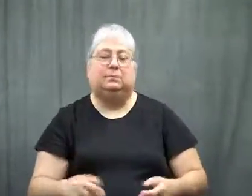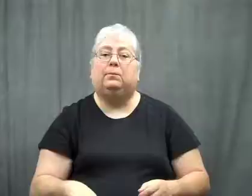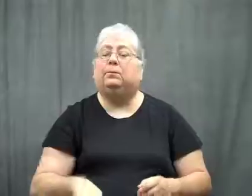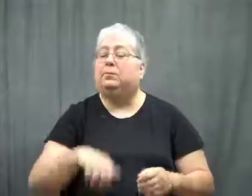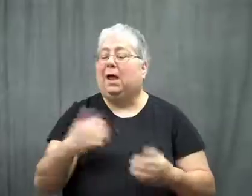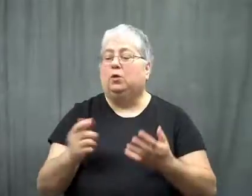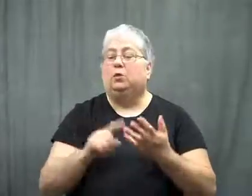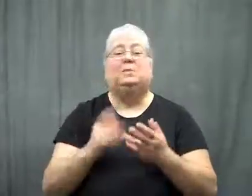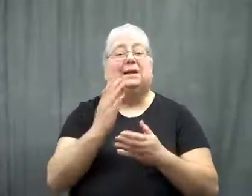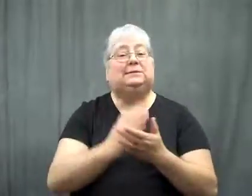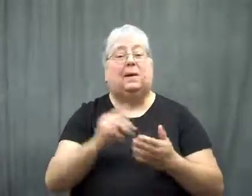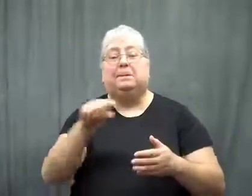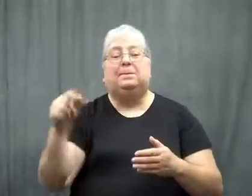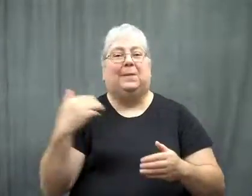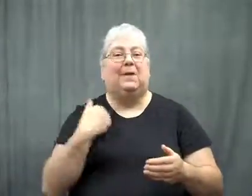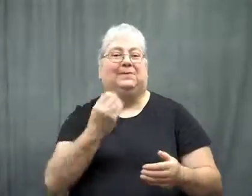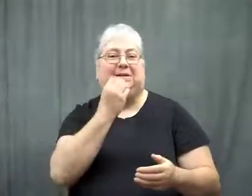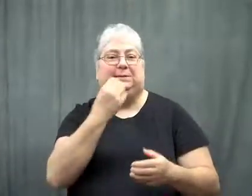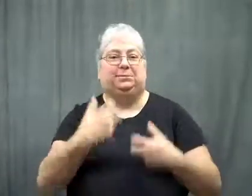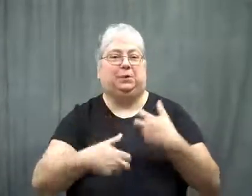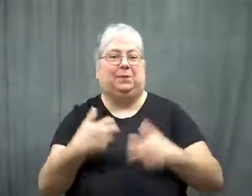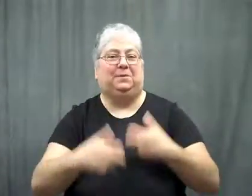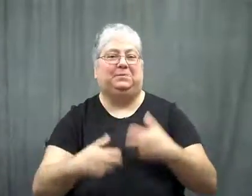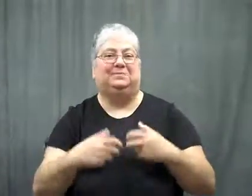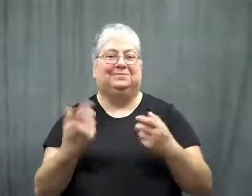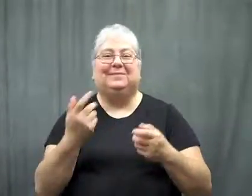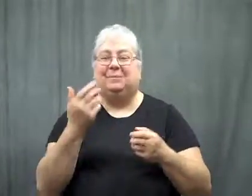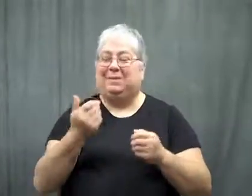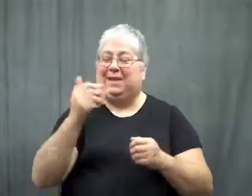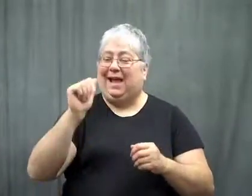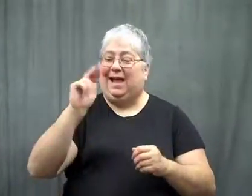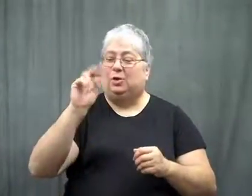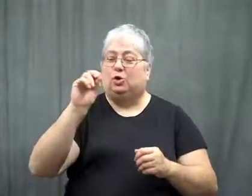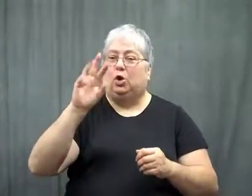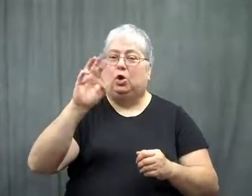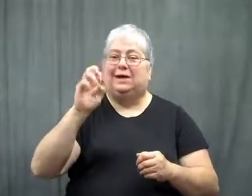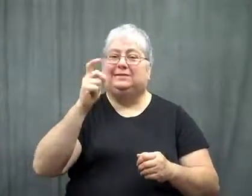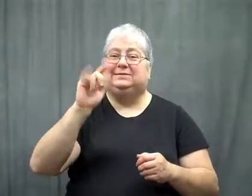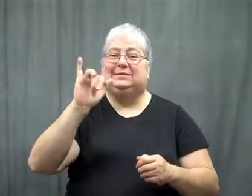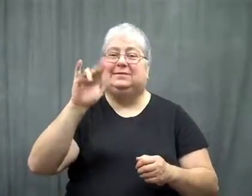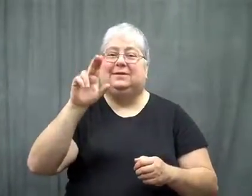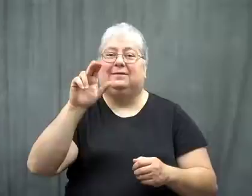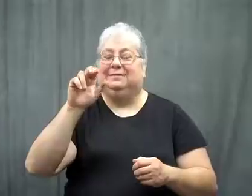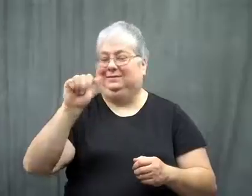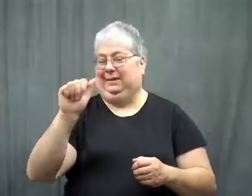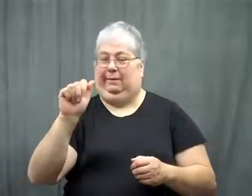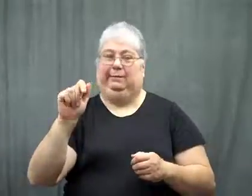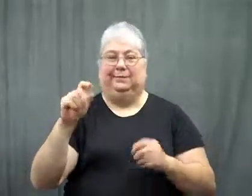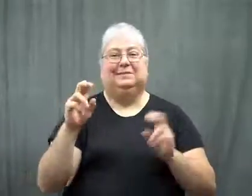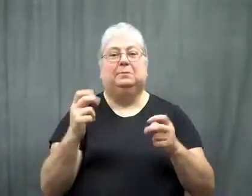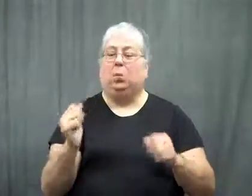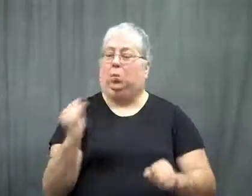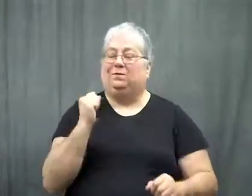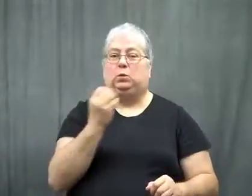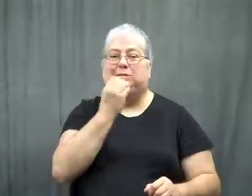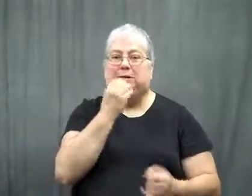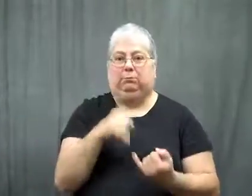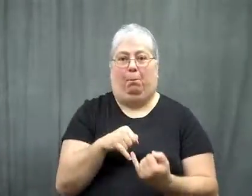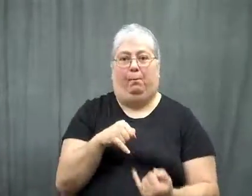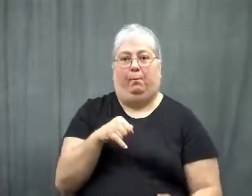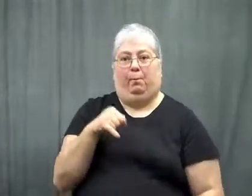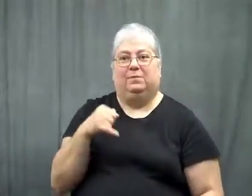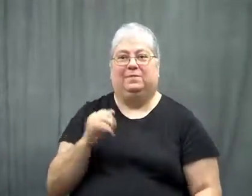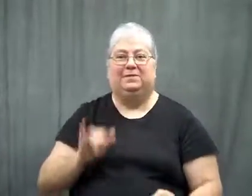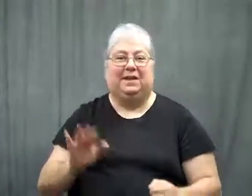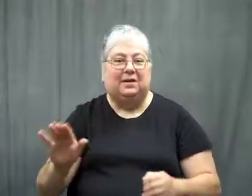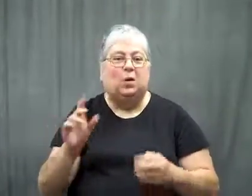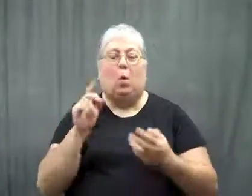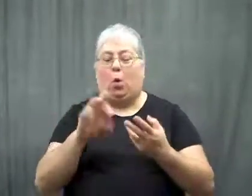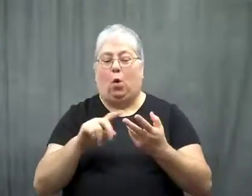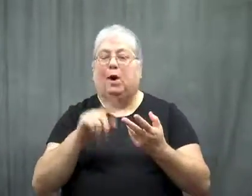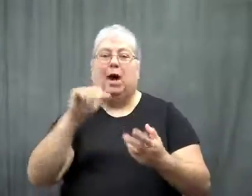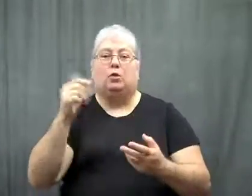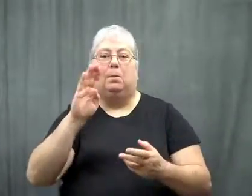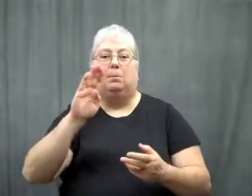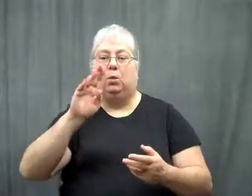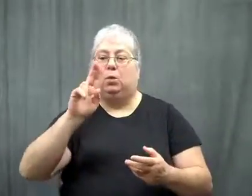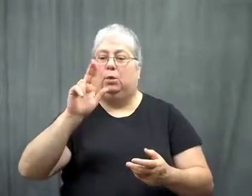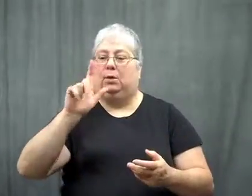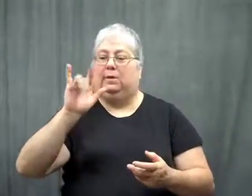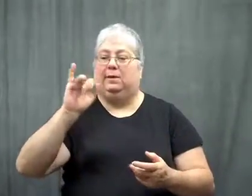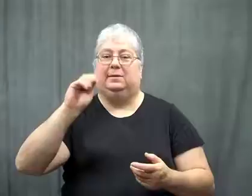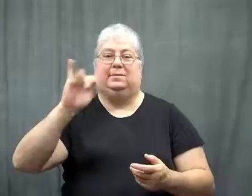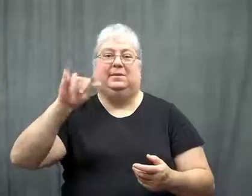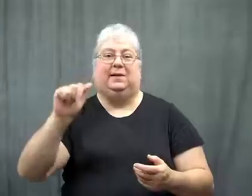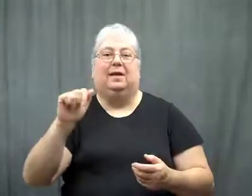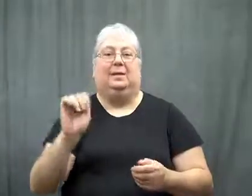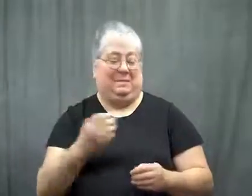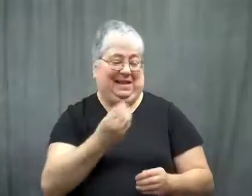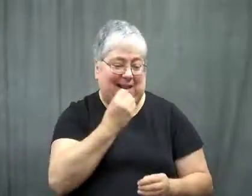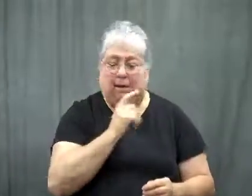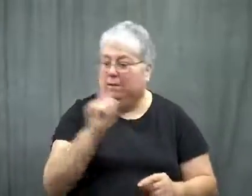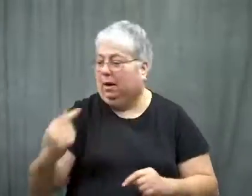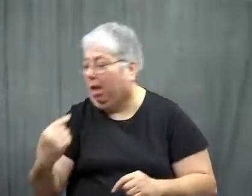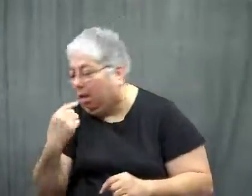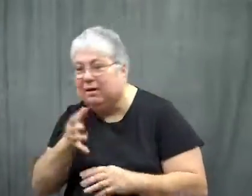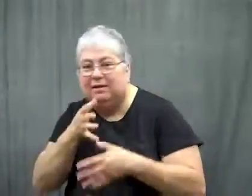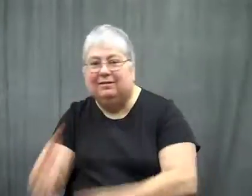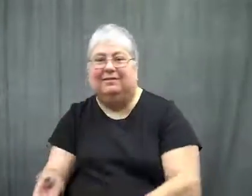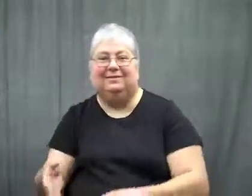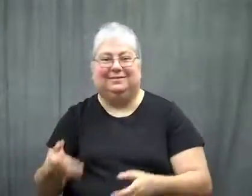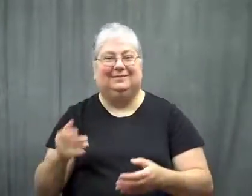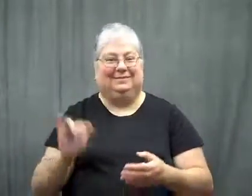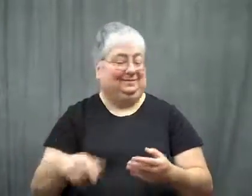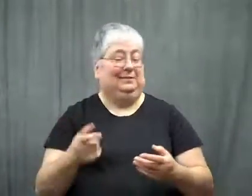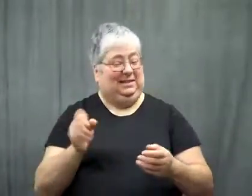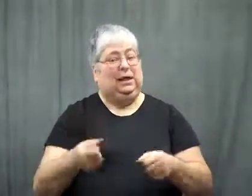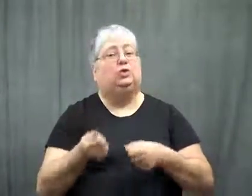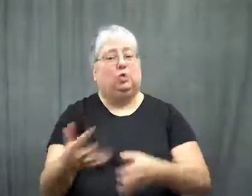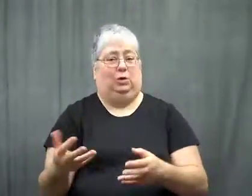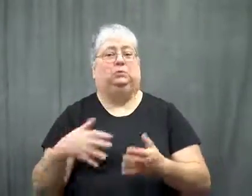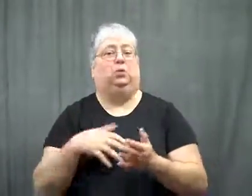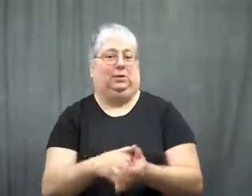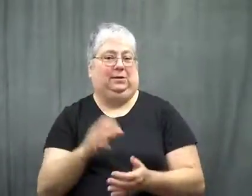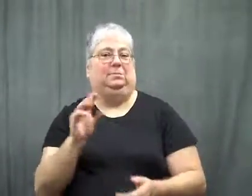Eating disorders such as anorexia and bulimia can contribute also.